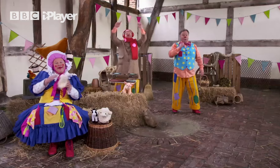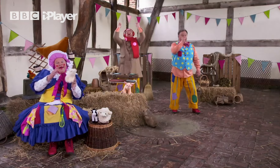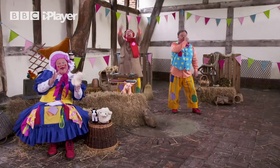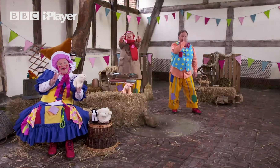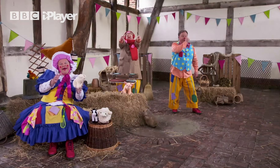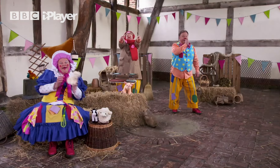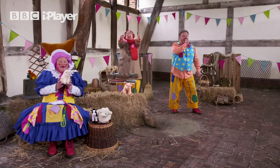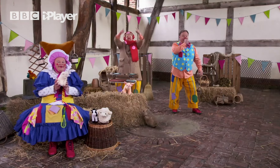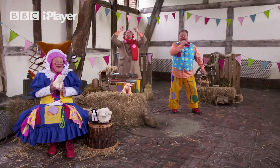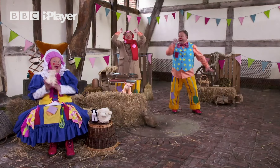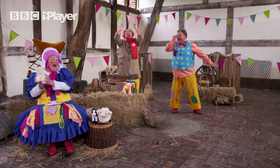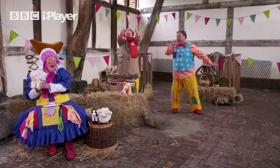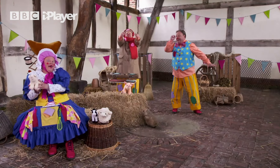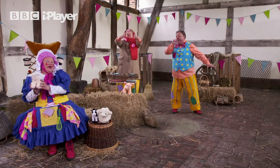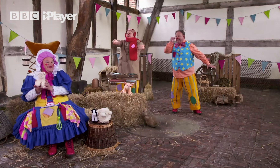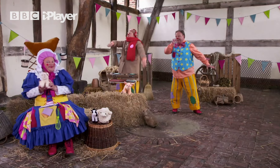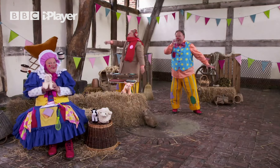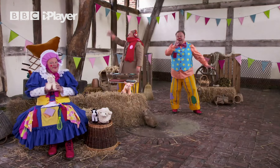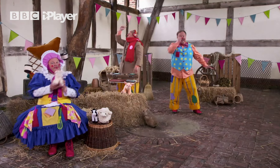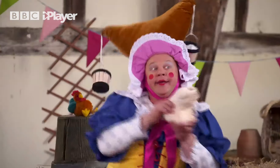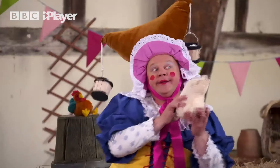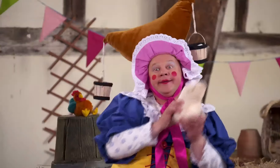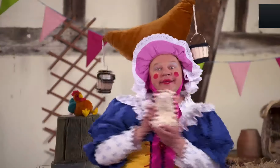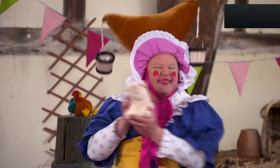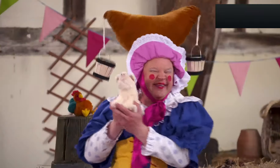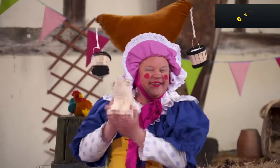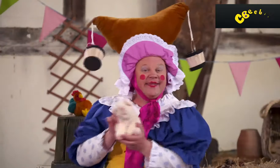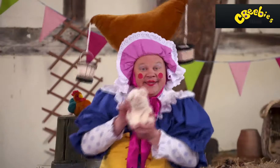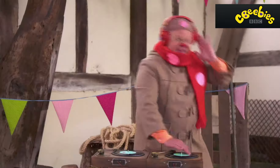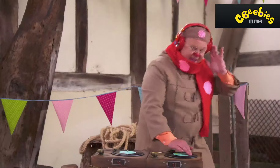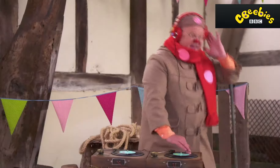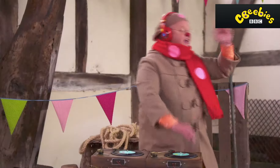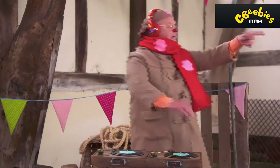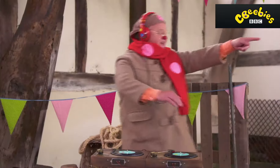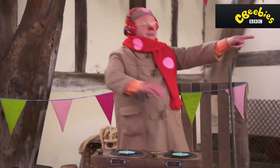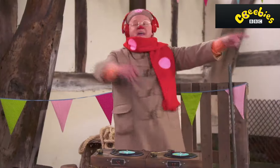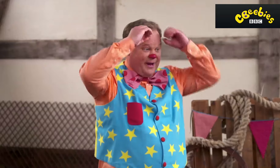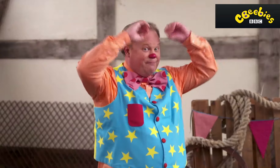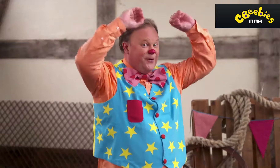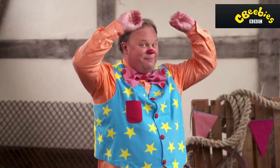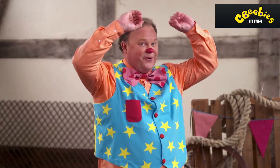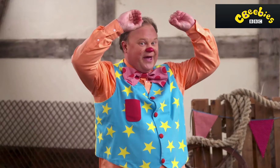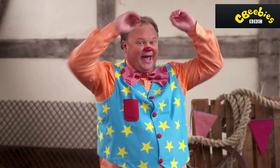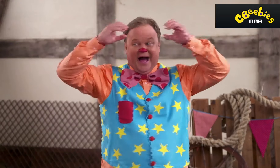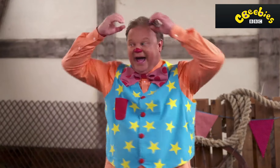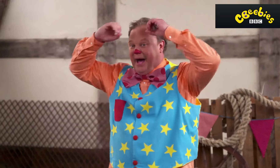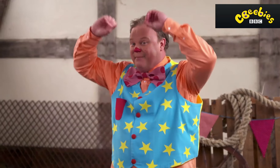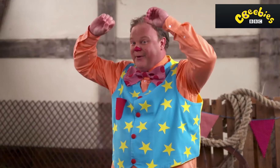with an oink-oink heel an oink oink there here an oink thereon everywhere an oink oink here a moo